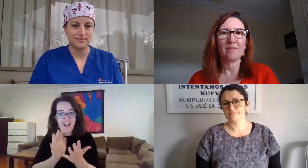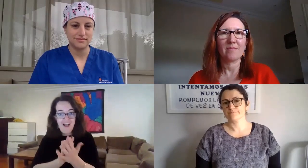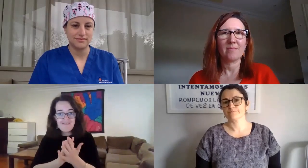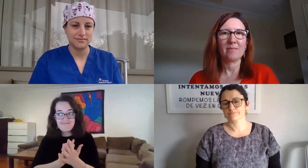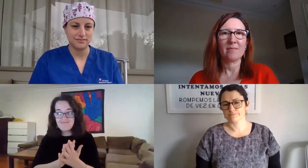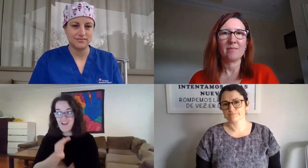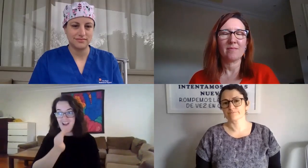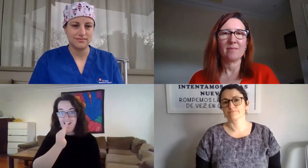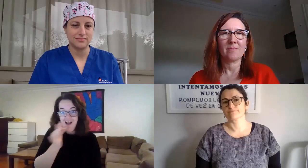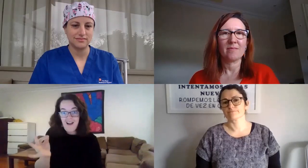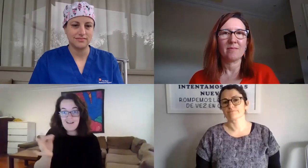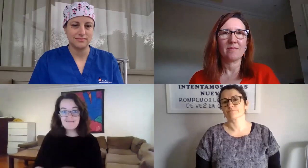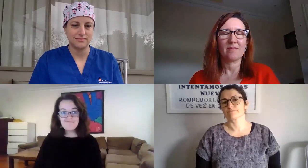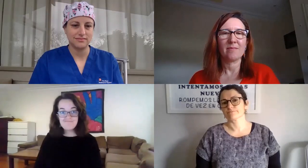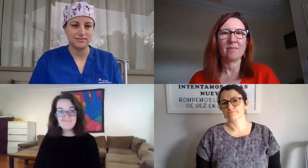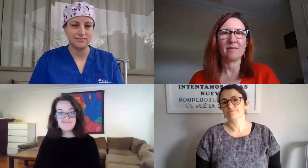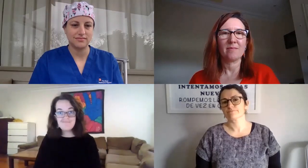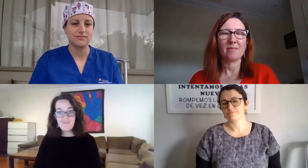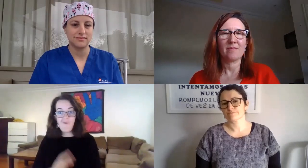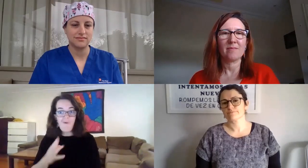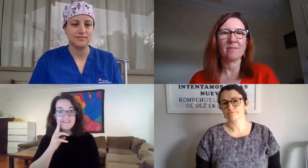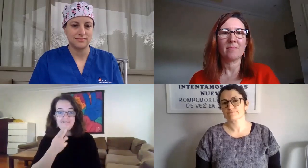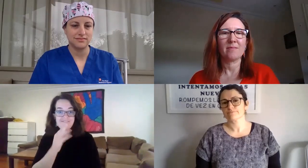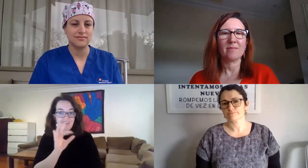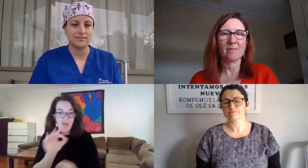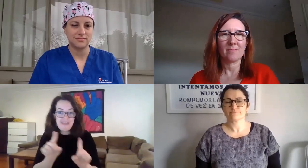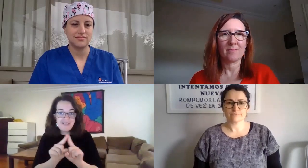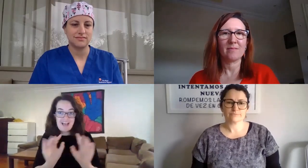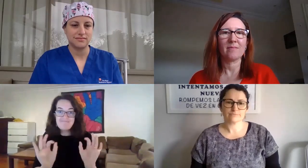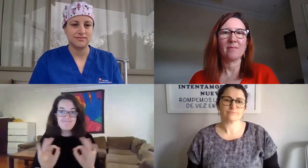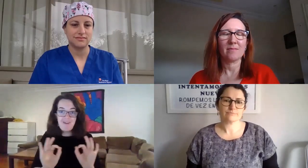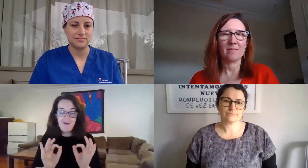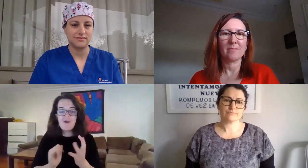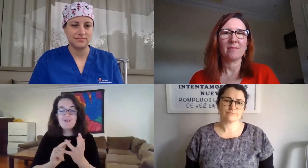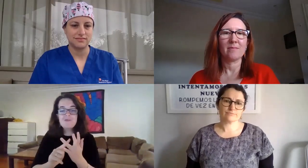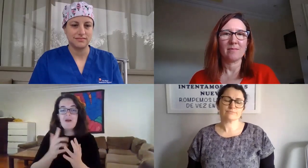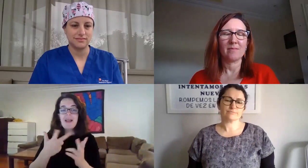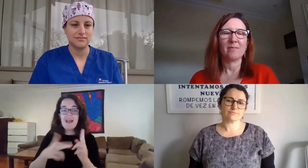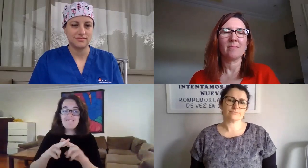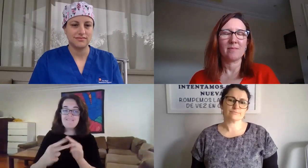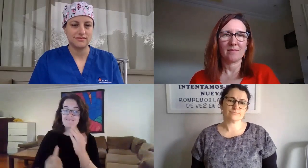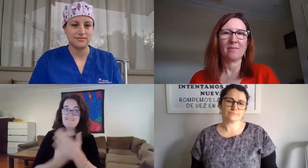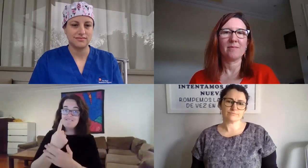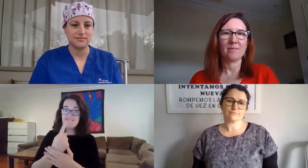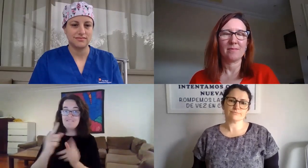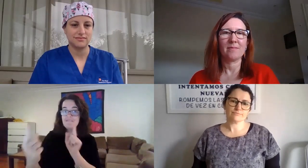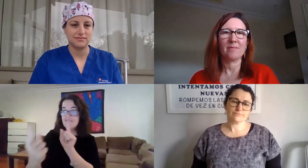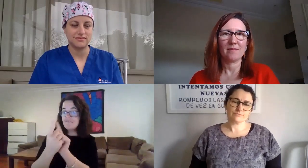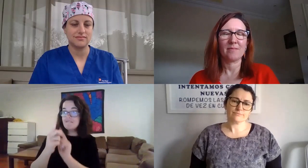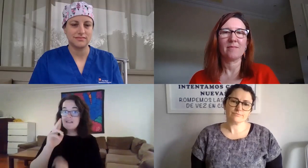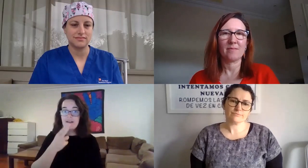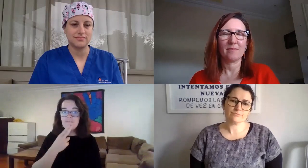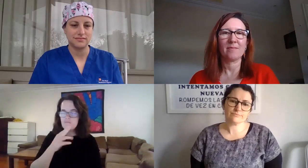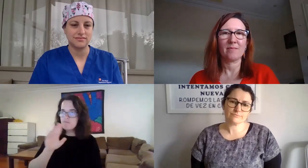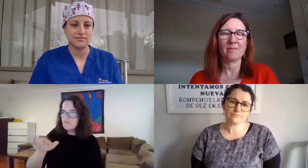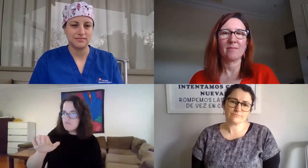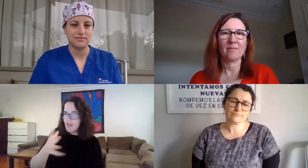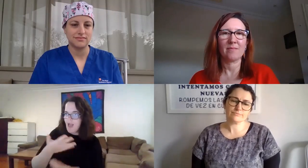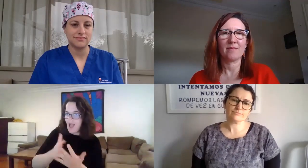ensuring that the people have access and feel welcomed number one ask them. It's not one size fits all so if someone in the